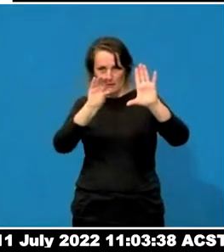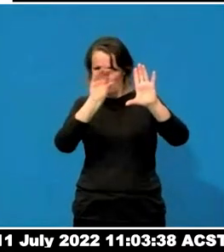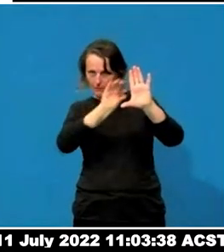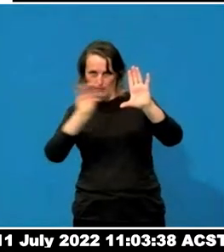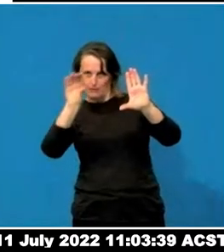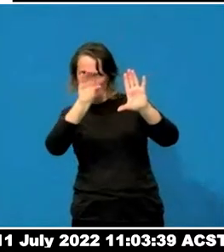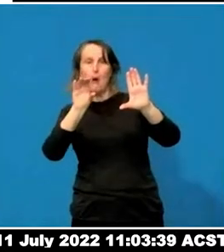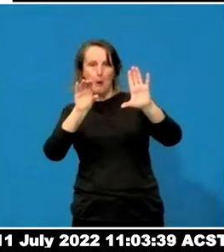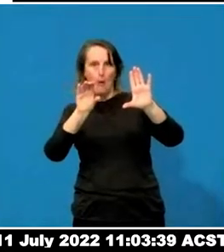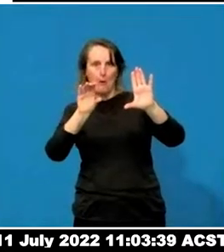green margin around the outside.